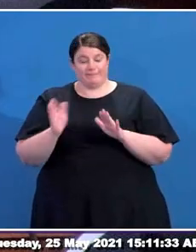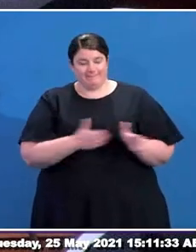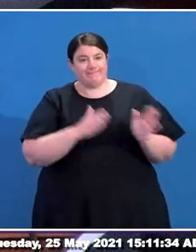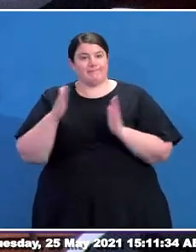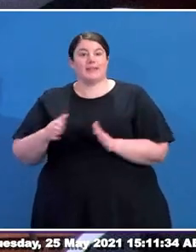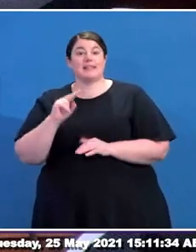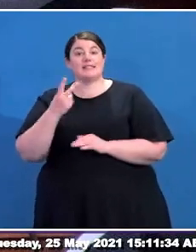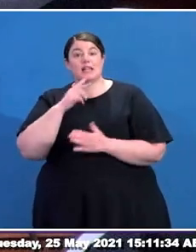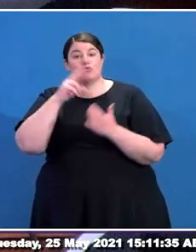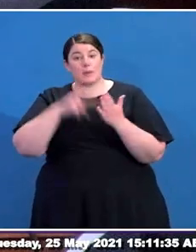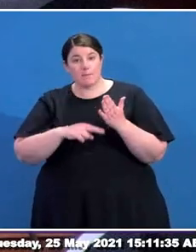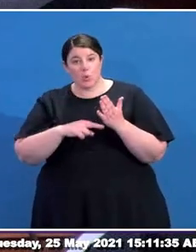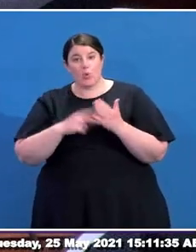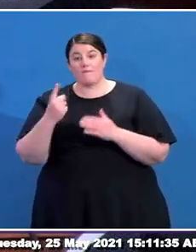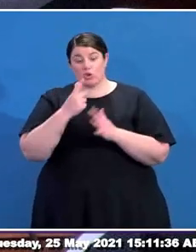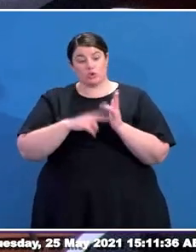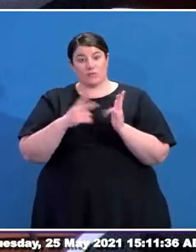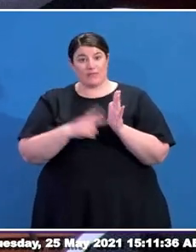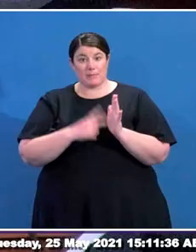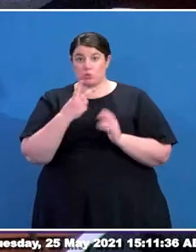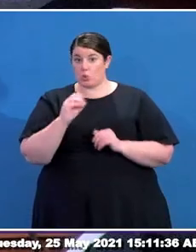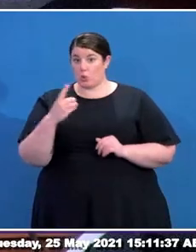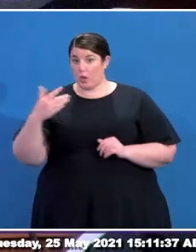Commissioners, this is behind tab 136.